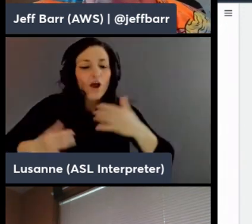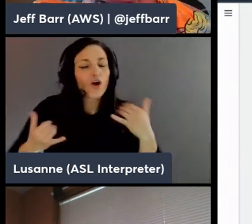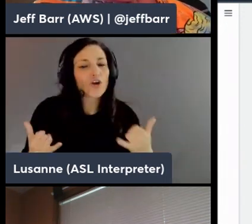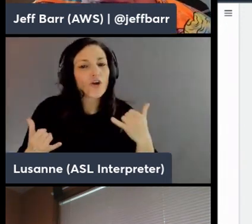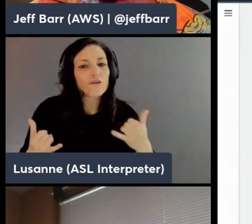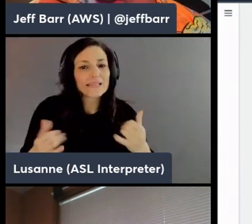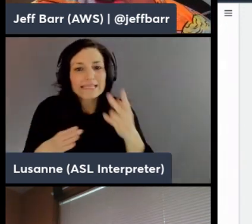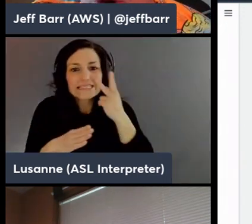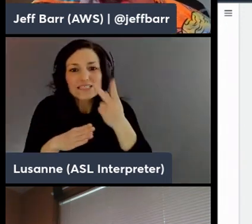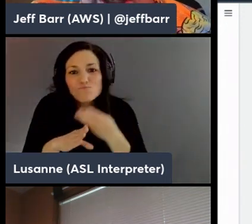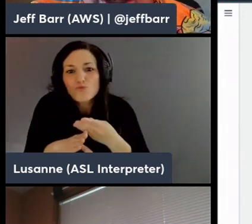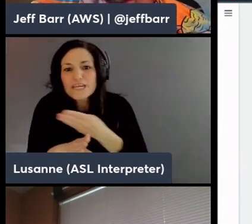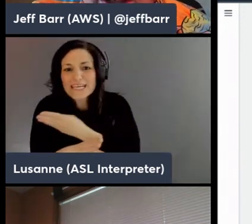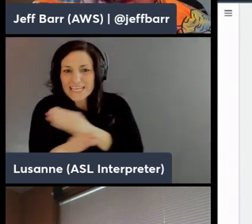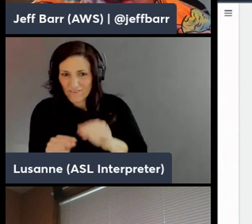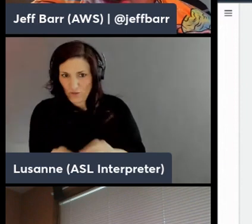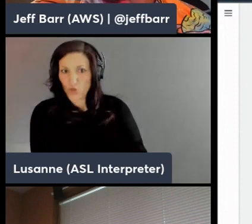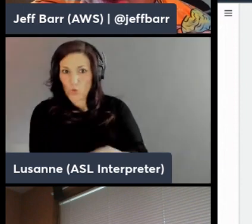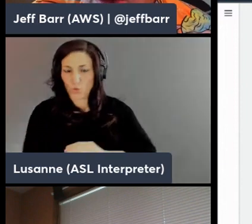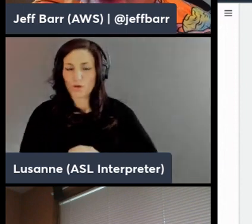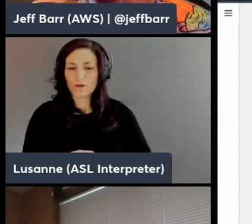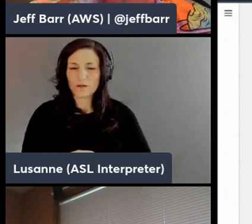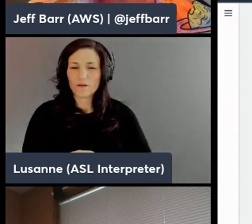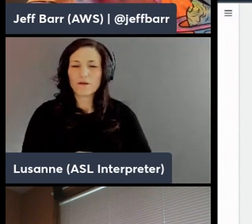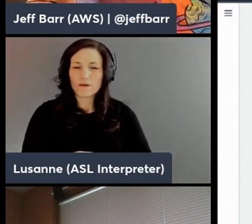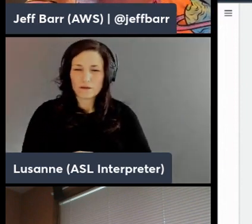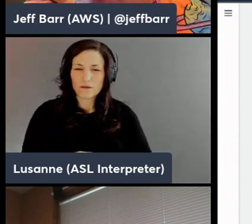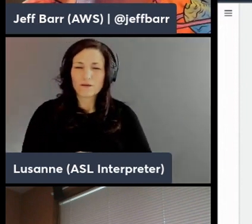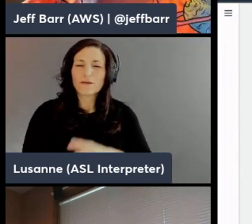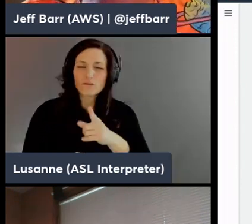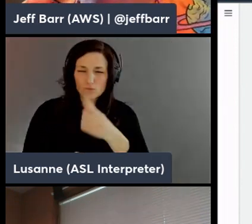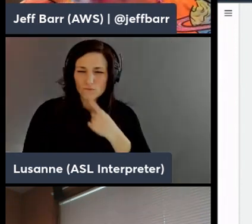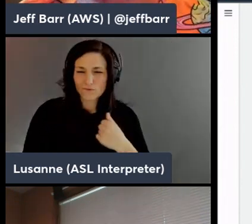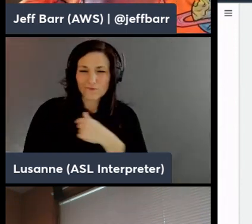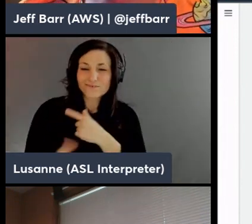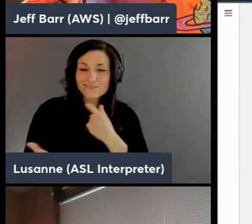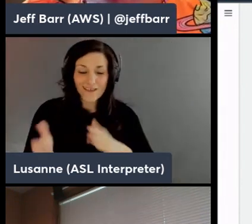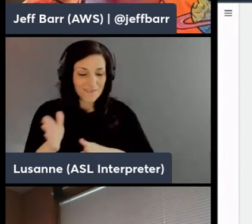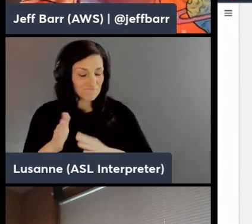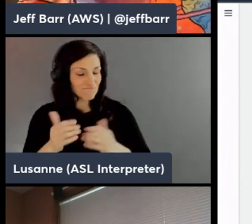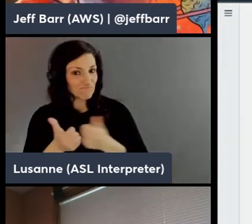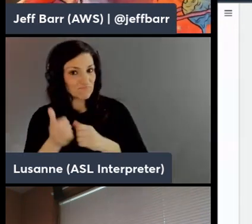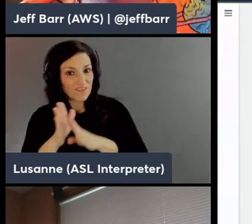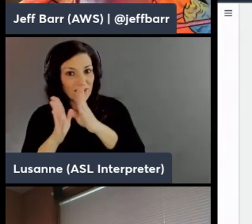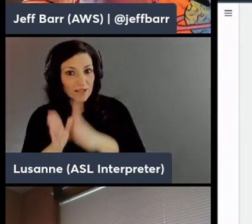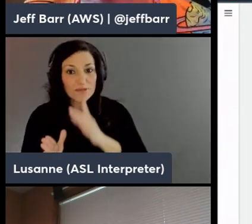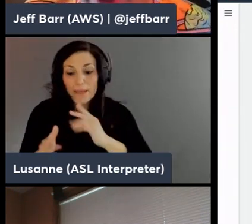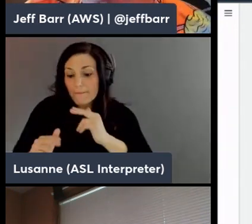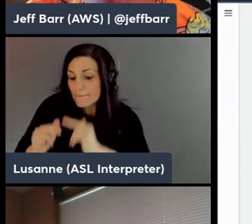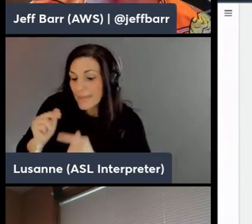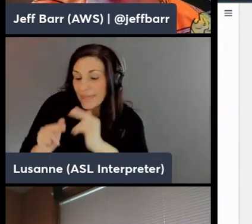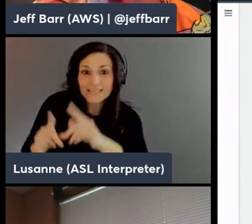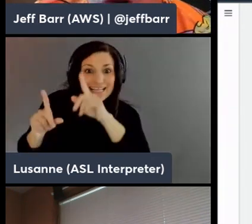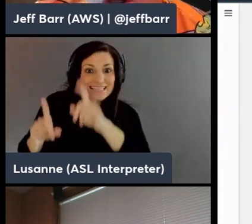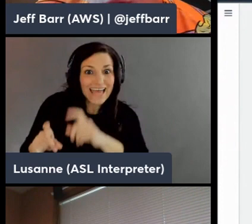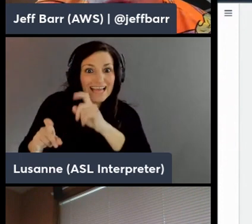I think you already told us that developers, they can build. They can test and preview, but they can't yet move to production.